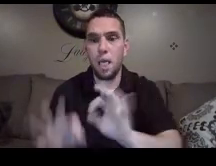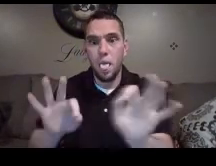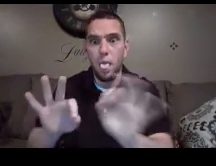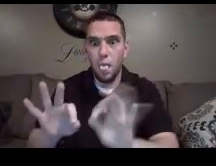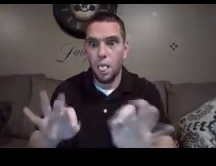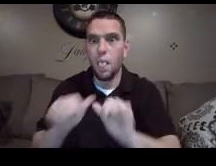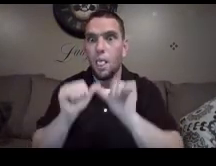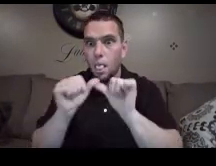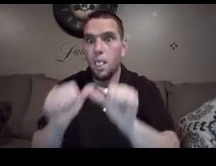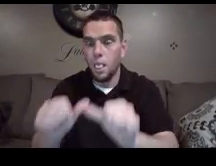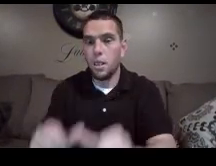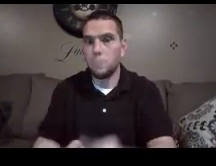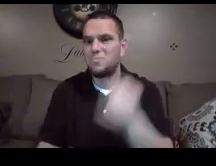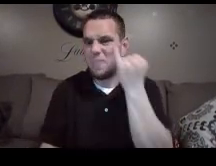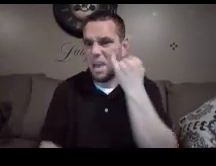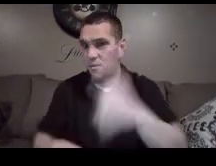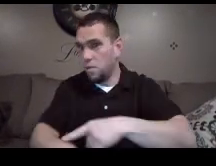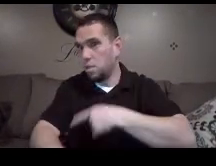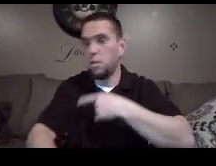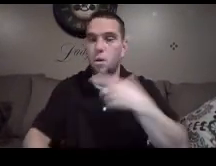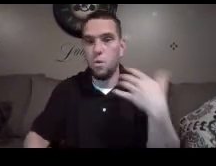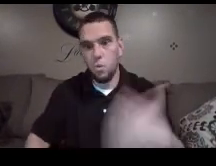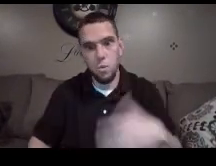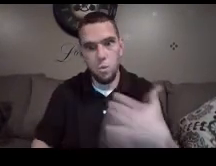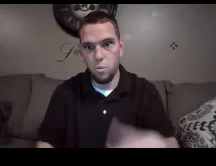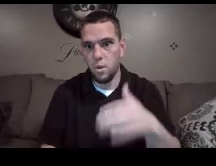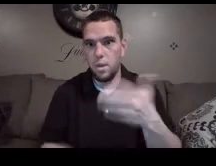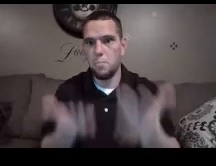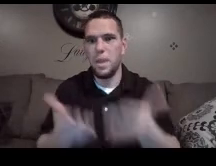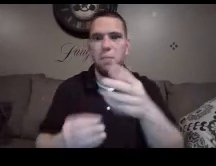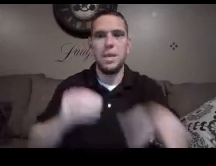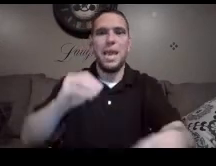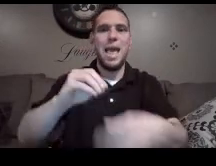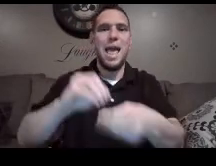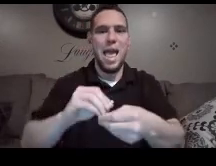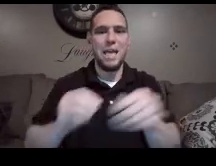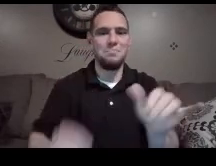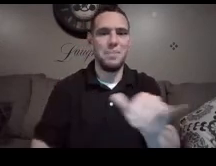I would want to put that perhaps as a caption in the main text, or as part of the paragraph.